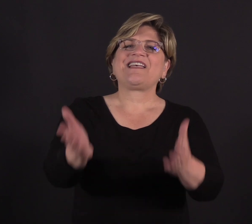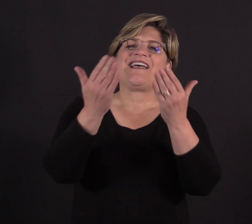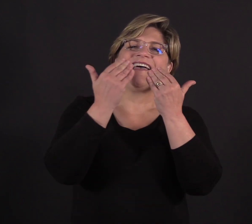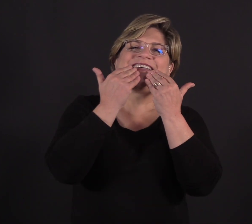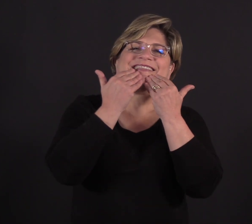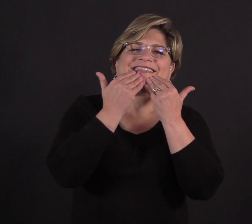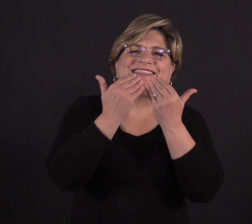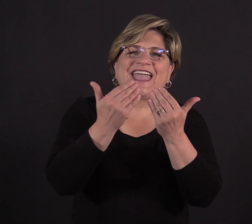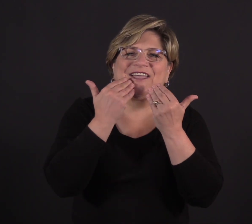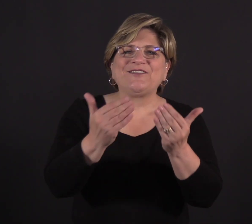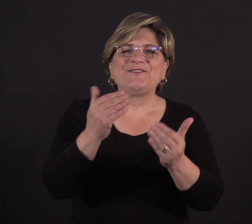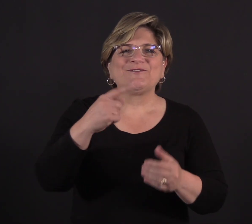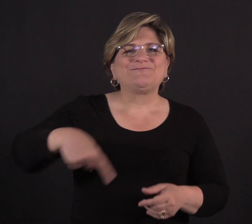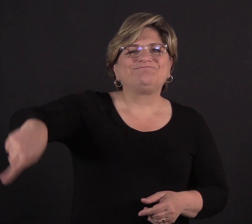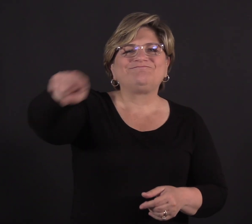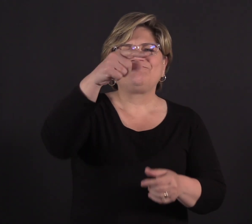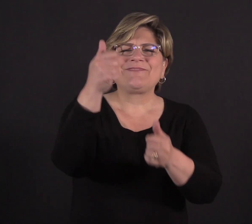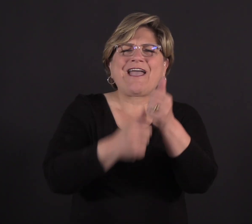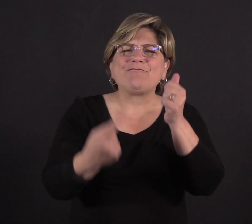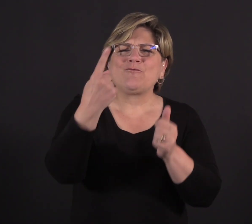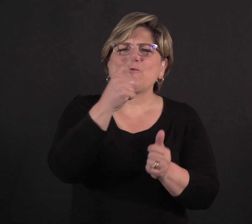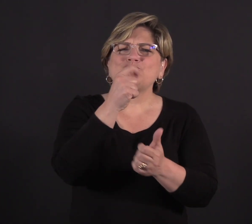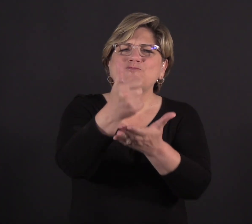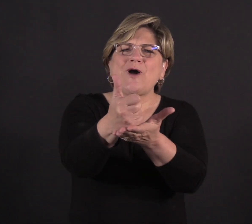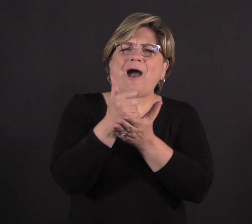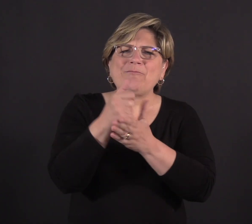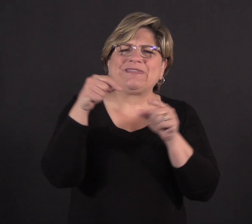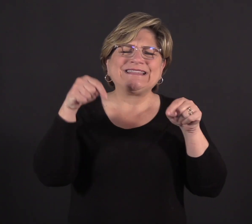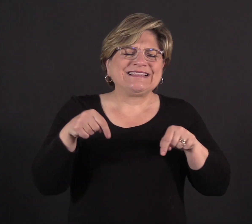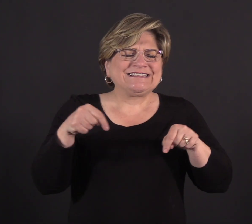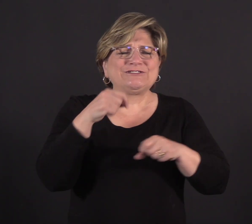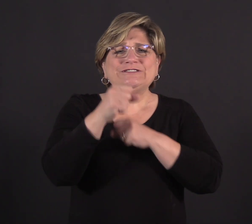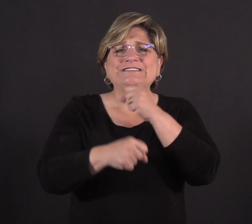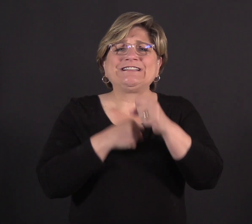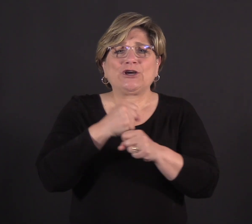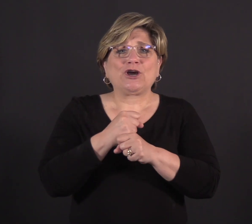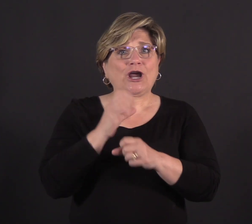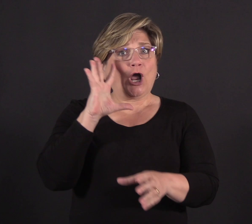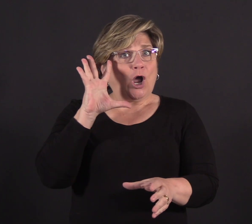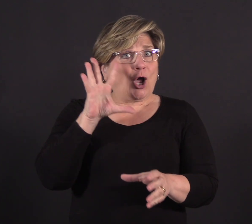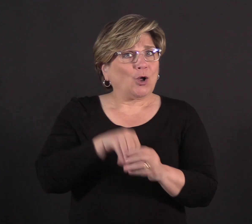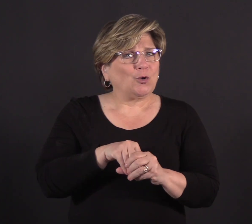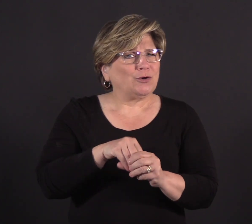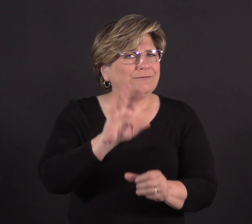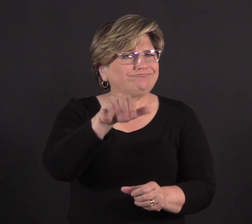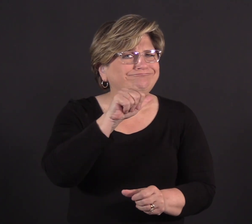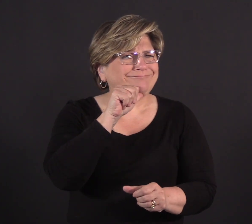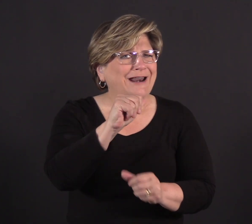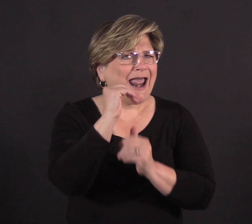Thank you to everyone who helped this year, including, but not limited to: